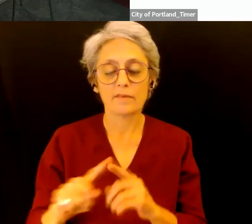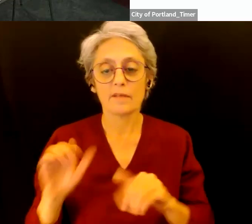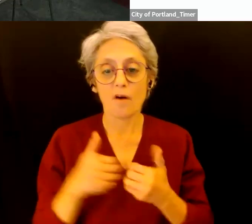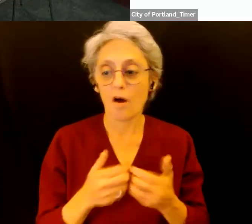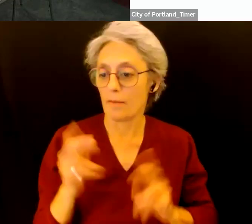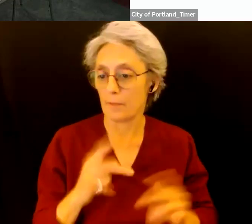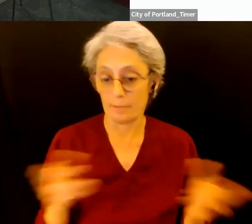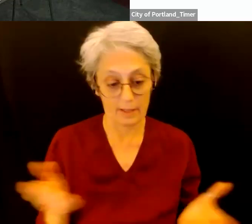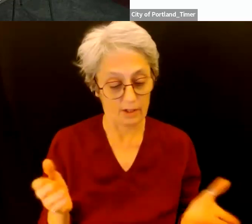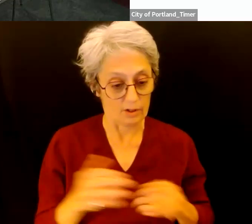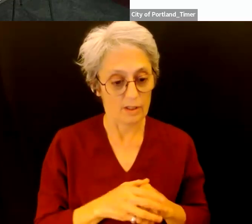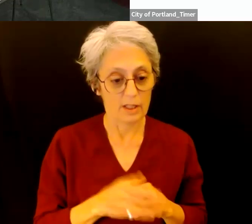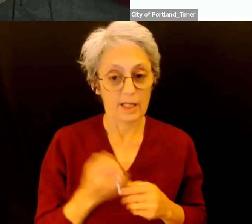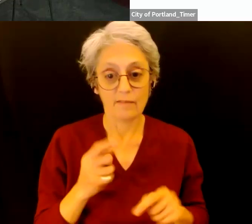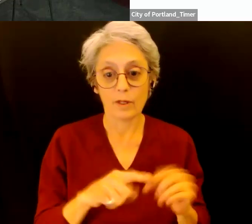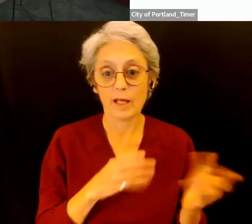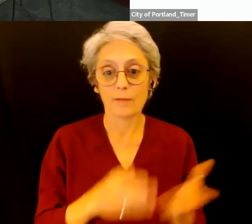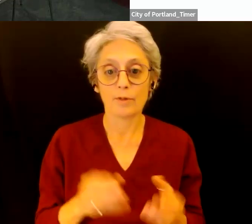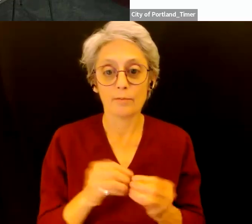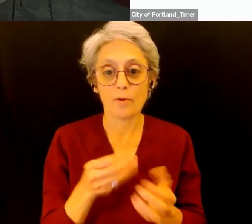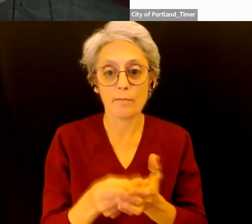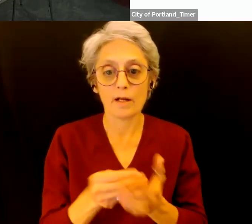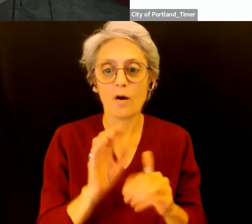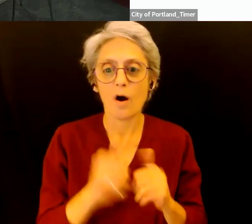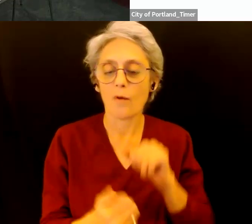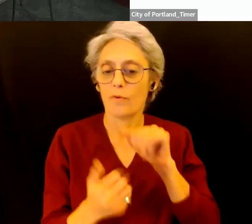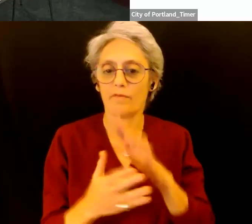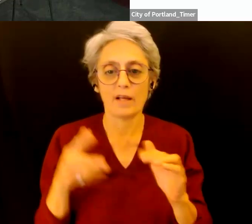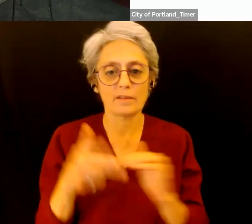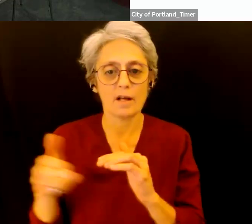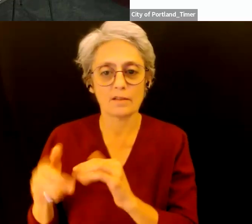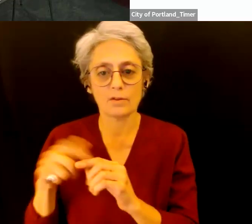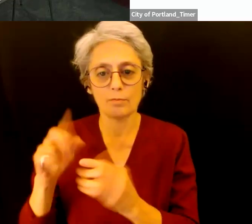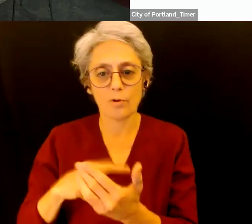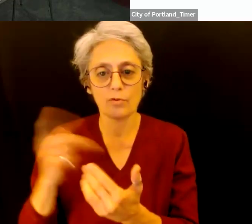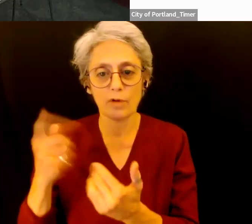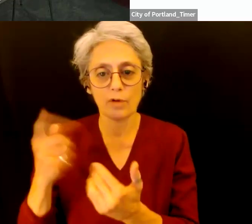If we cannot bring more money in, all of us will face cuts of programs that we like.